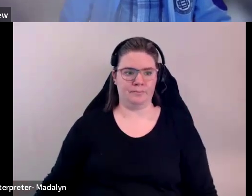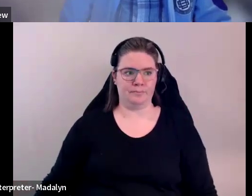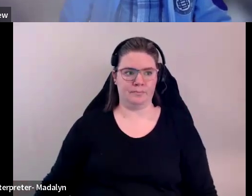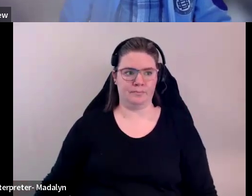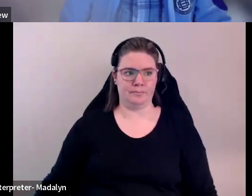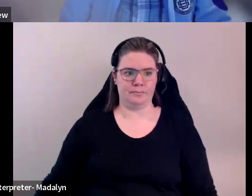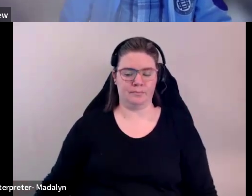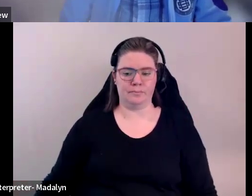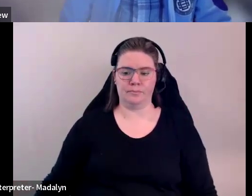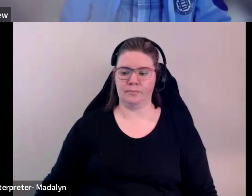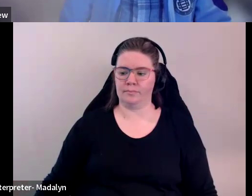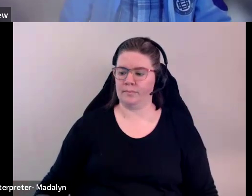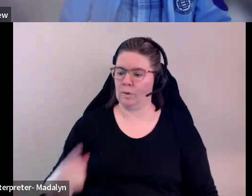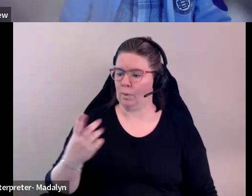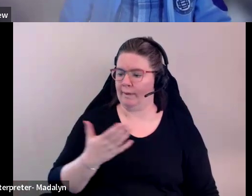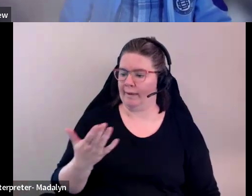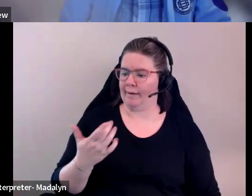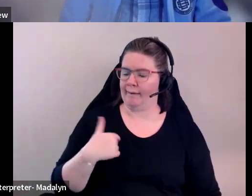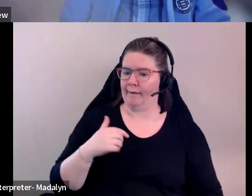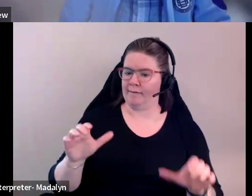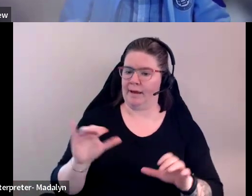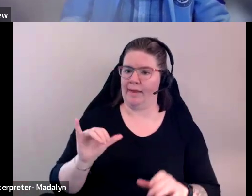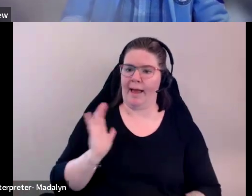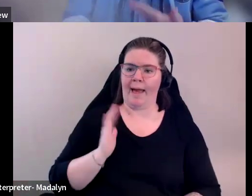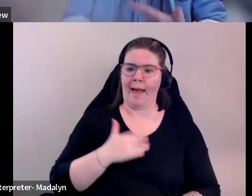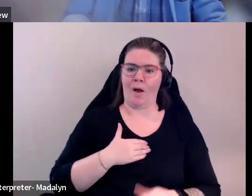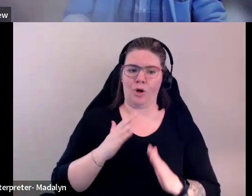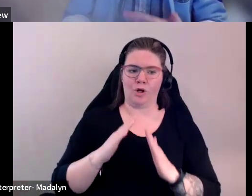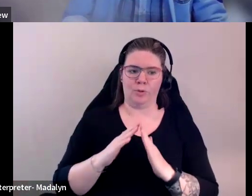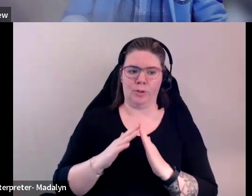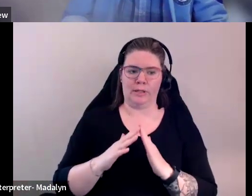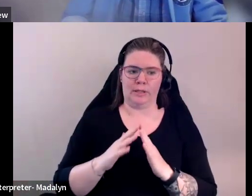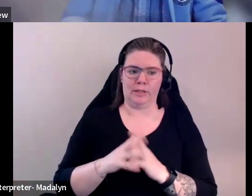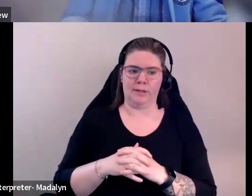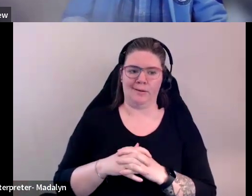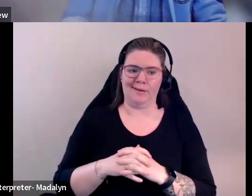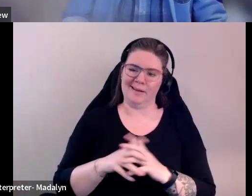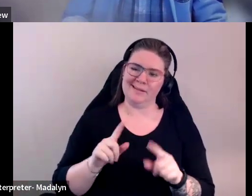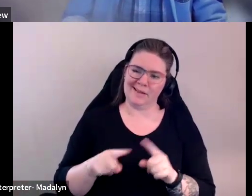Don Dew: You know, one of the things I've done in like our community. And it's and it's and it's different. But it's kind of the same. But